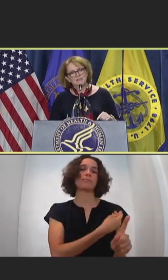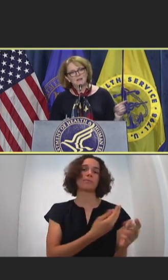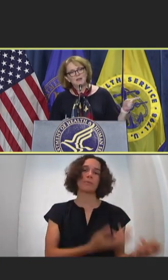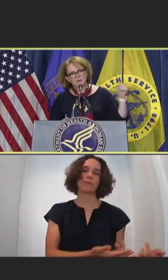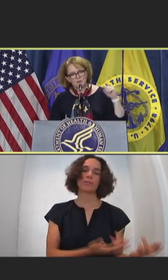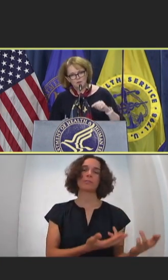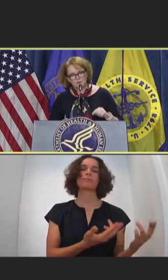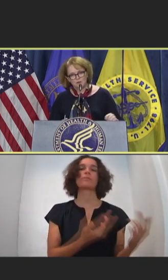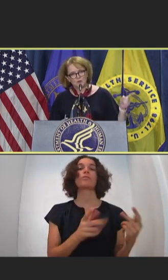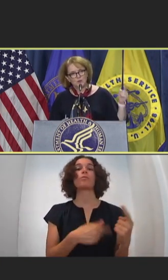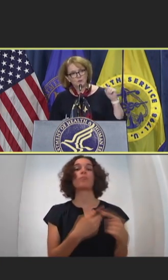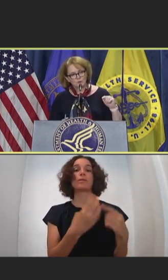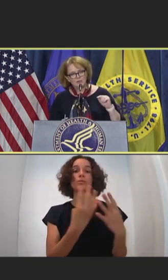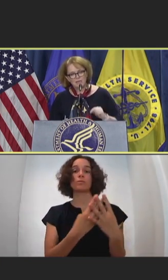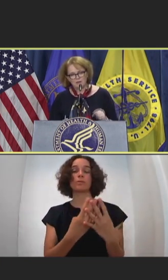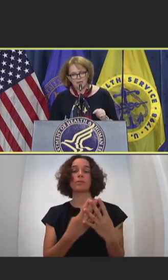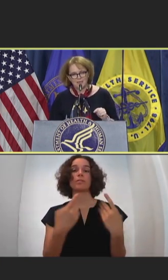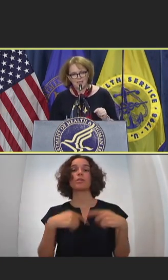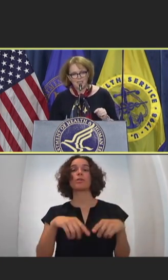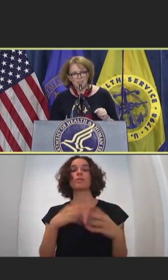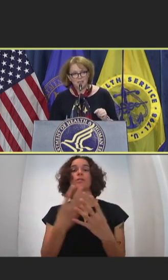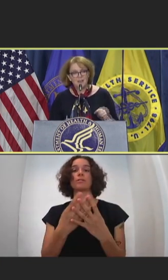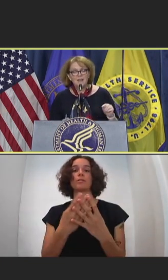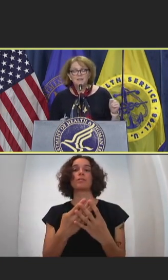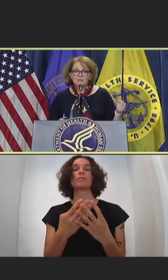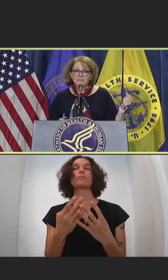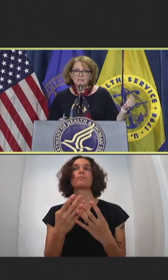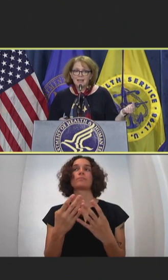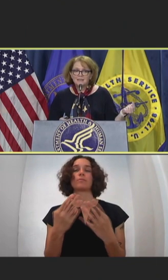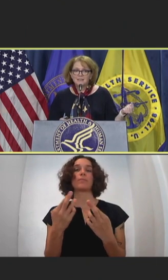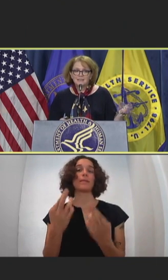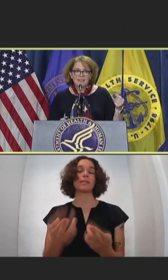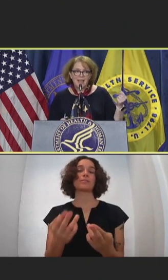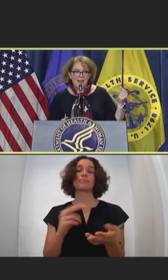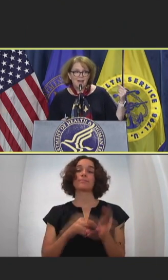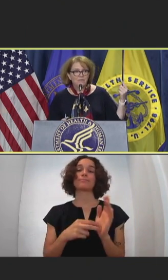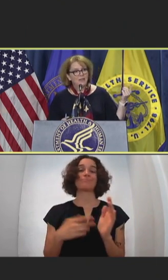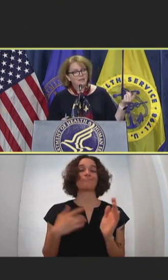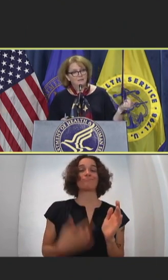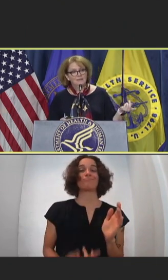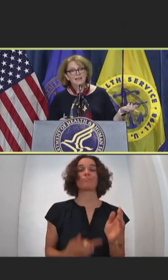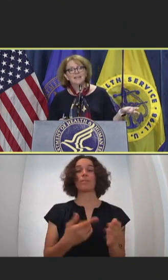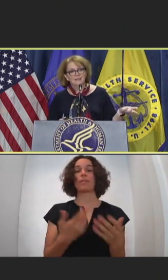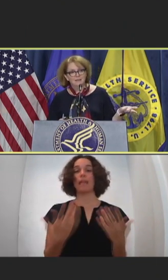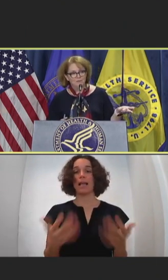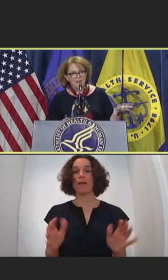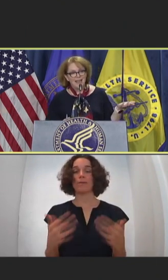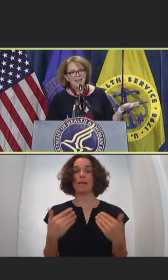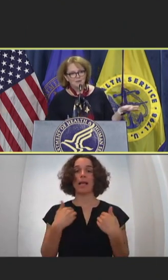under the universal screening recommendation, they're very likely to have a negative antibody